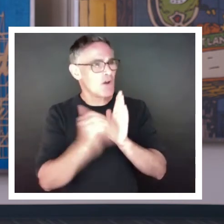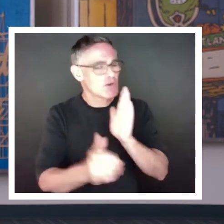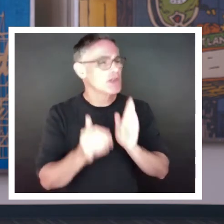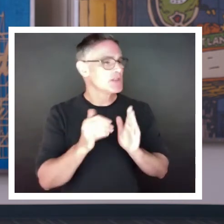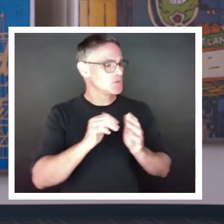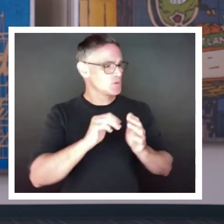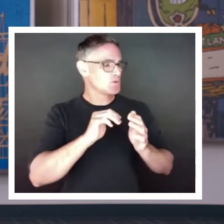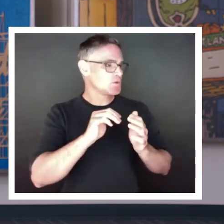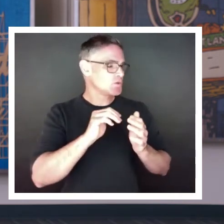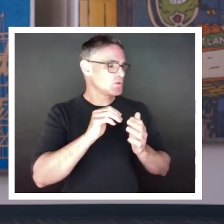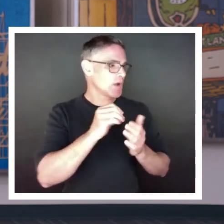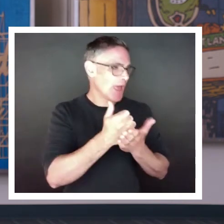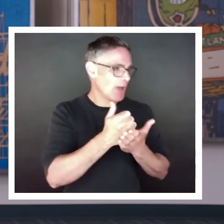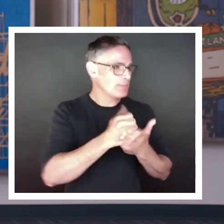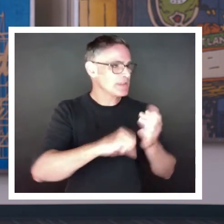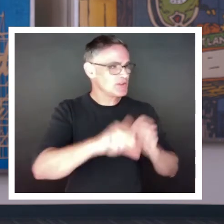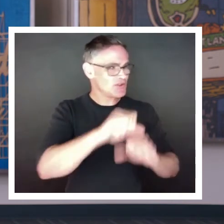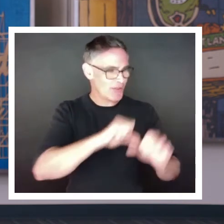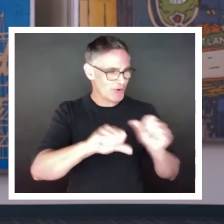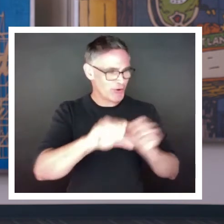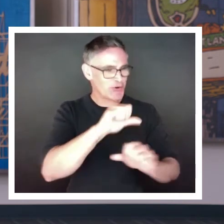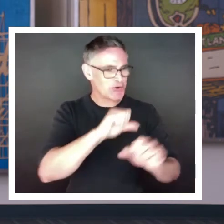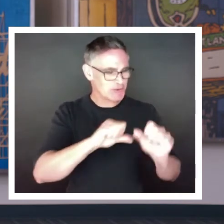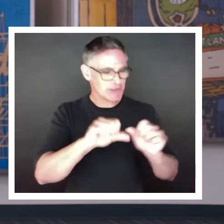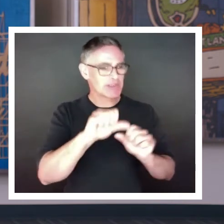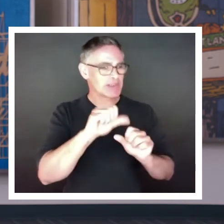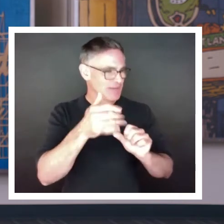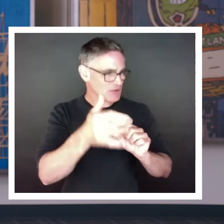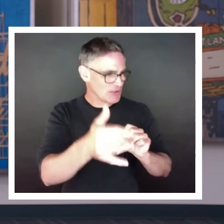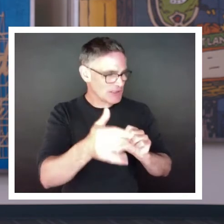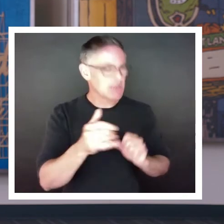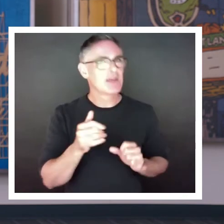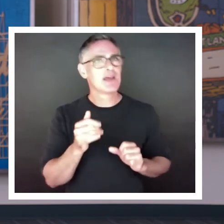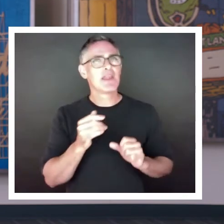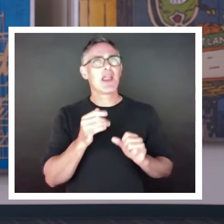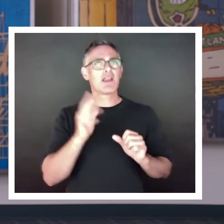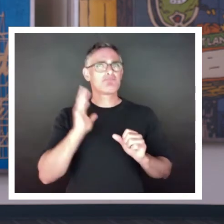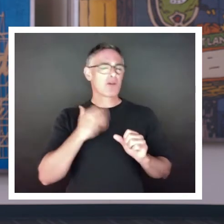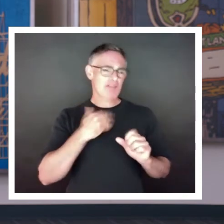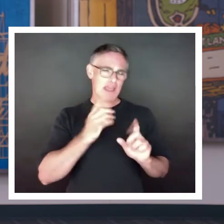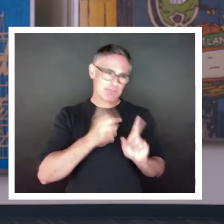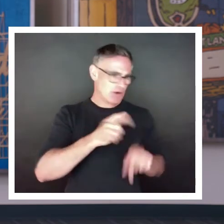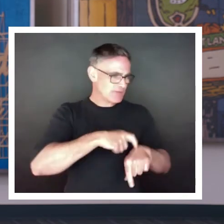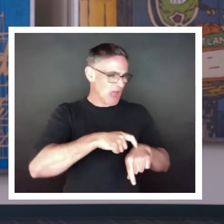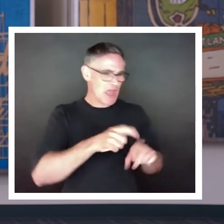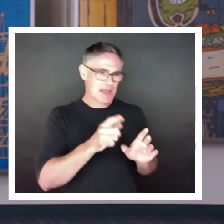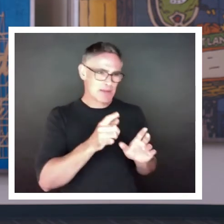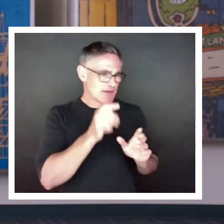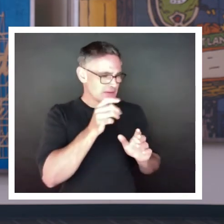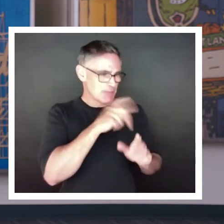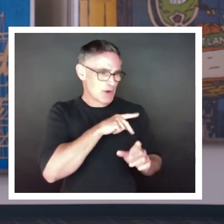each other. There have been periods of personal suffering and tears and tension and unhappiness.